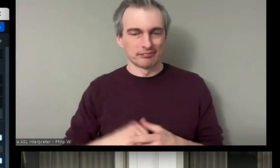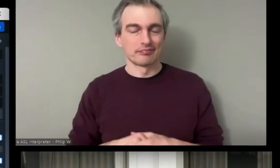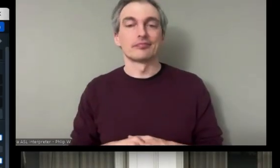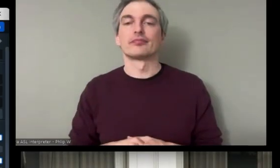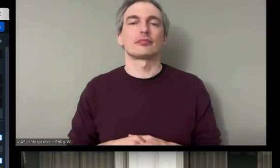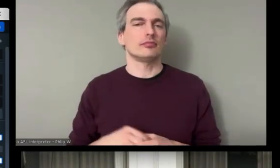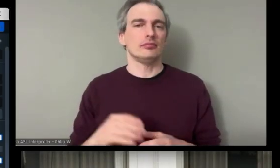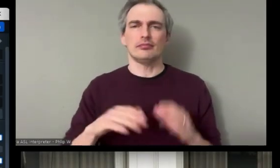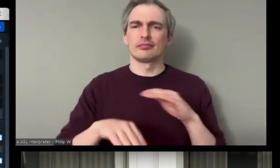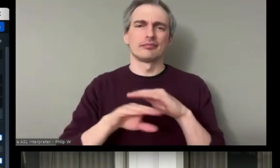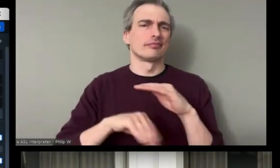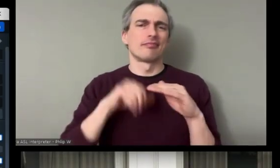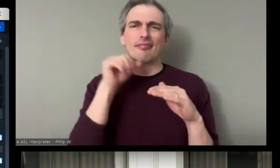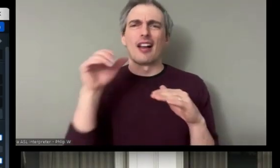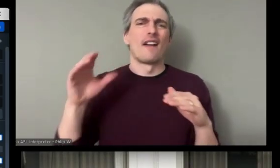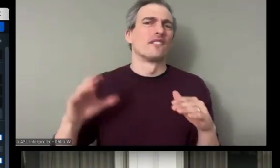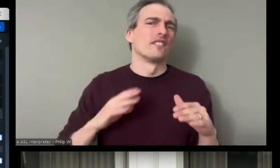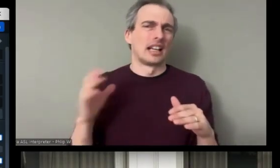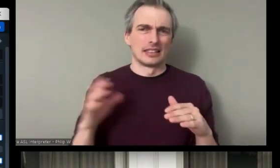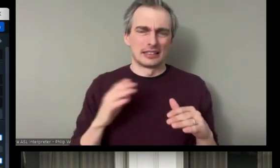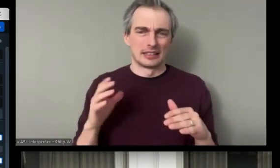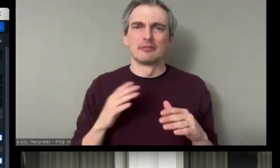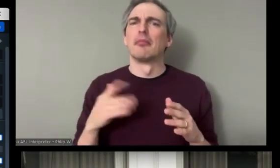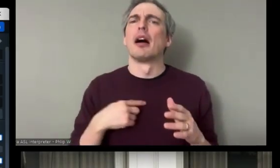Like... But I hope to do in the next iteration -- making it more fancy.